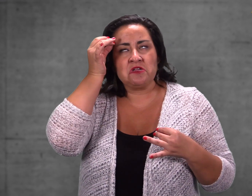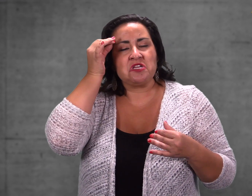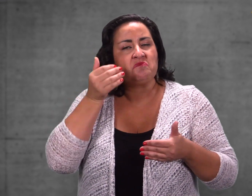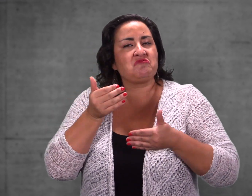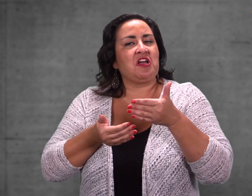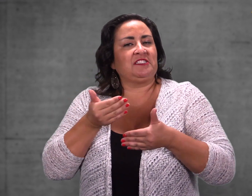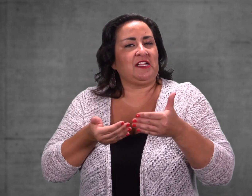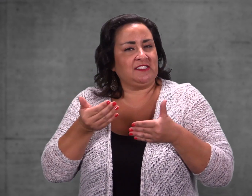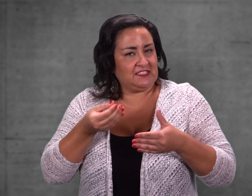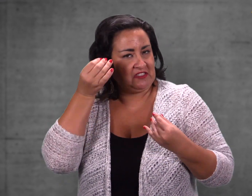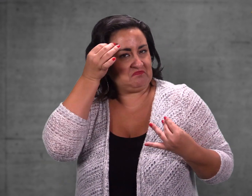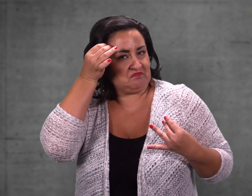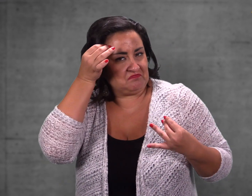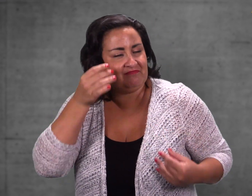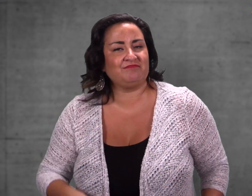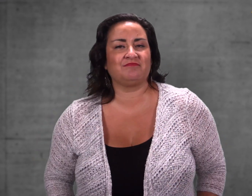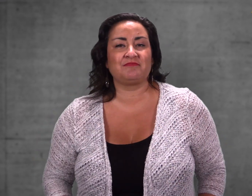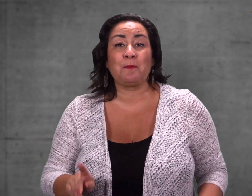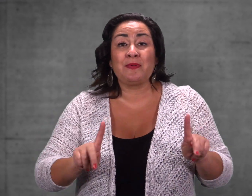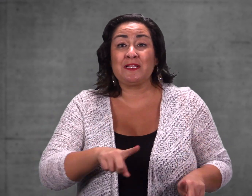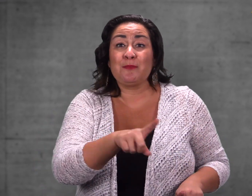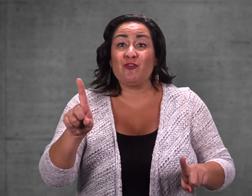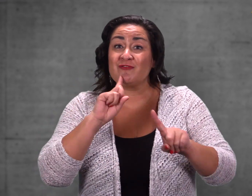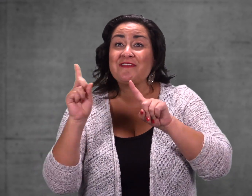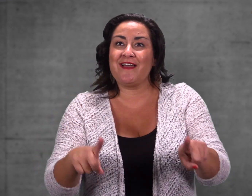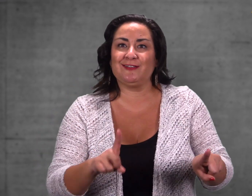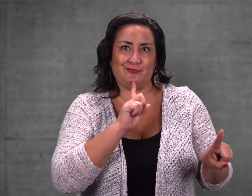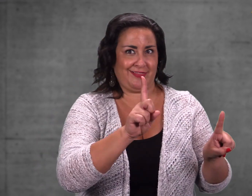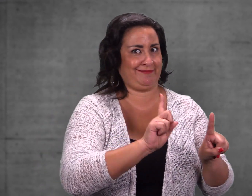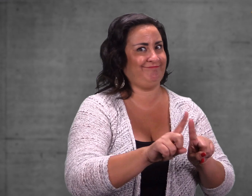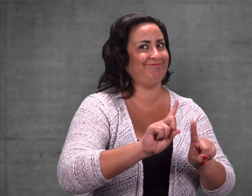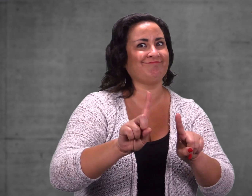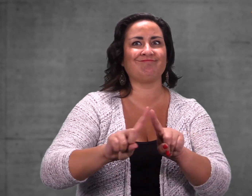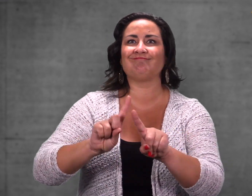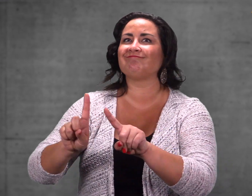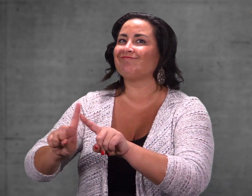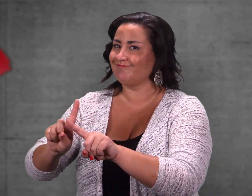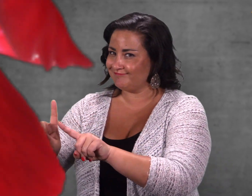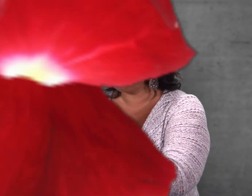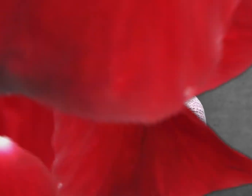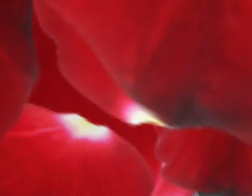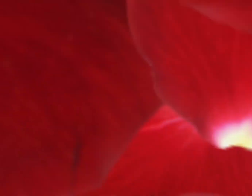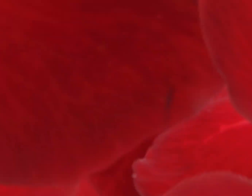and took the time to process that. People reacted, quite honestly, all across the board.